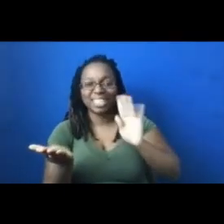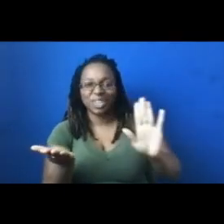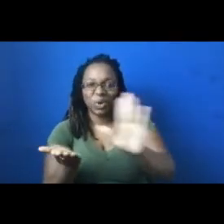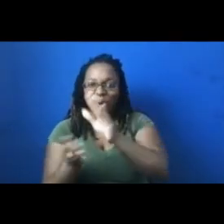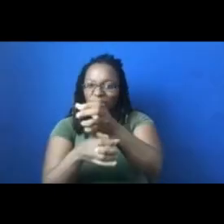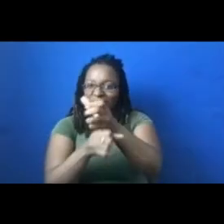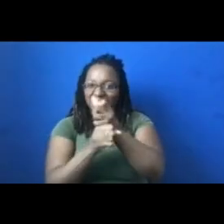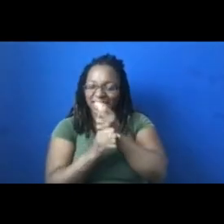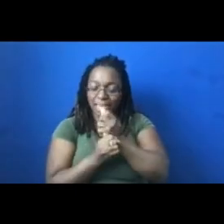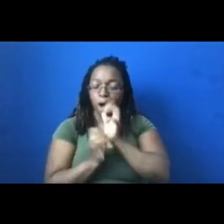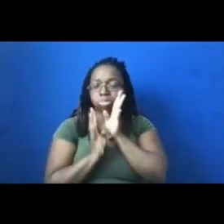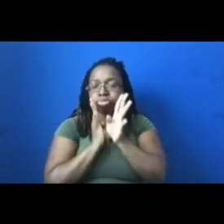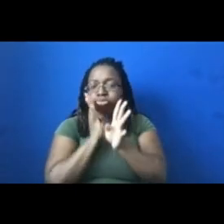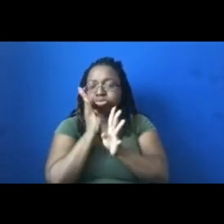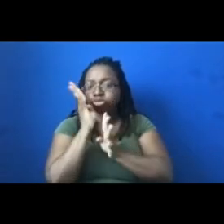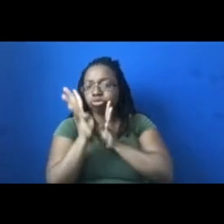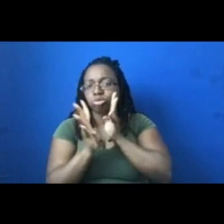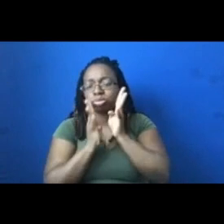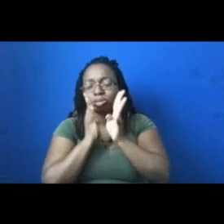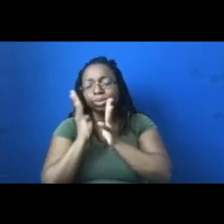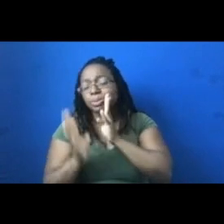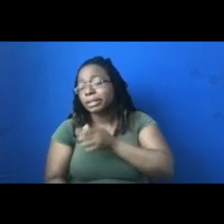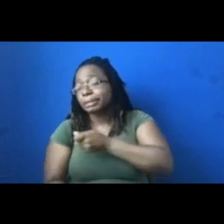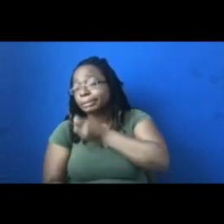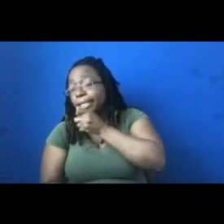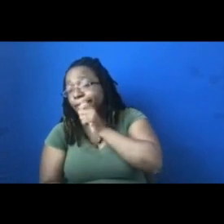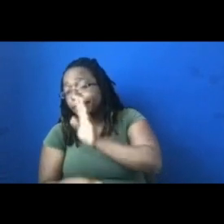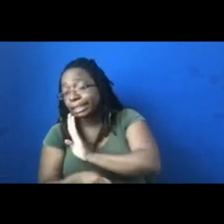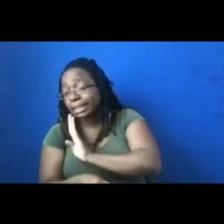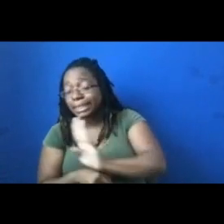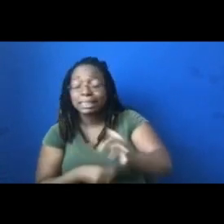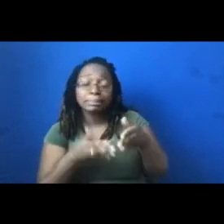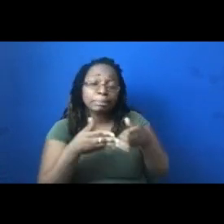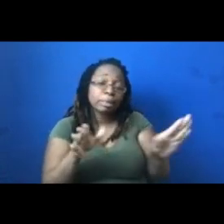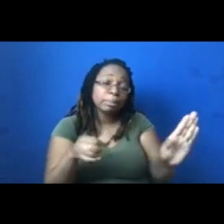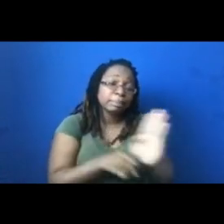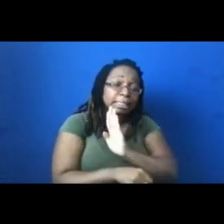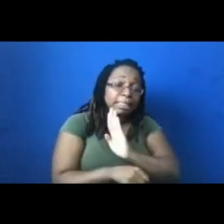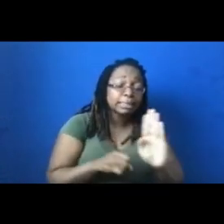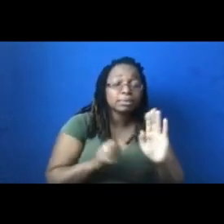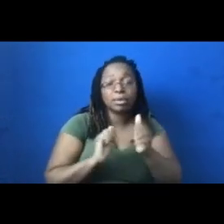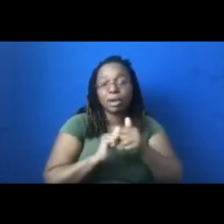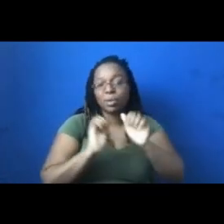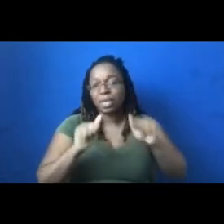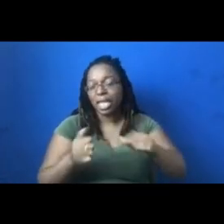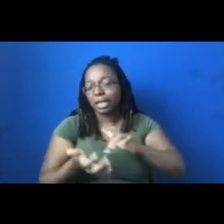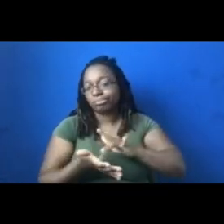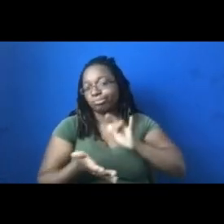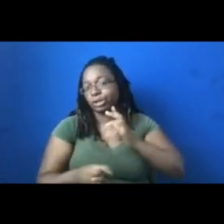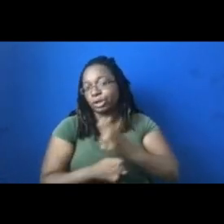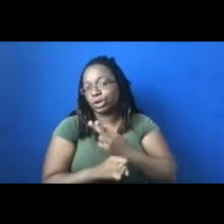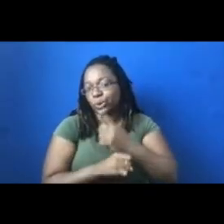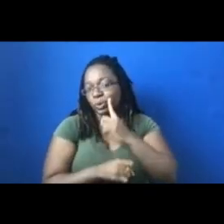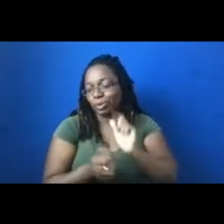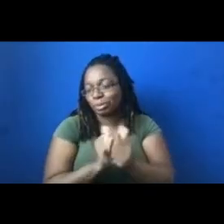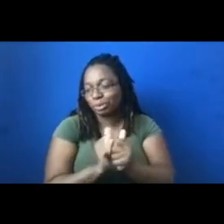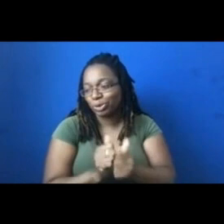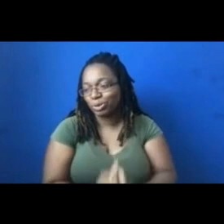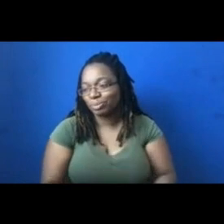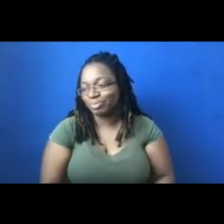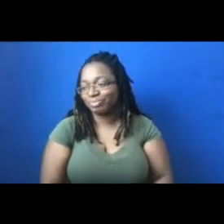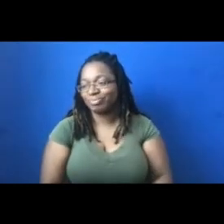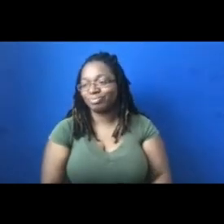private sector partners who come forward in this competition. In